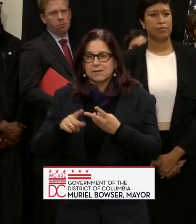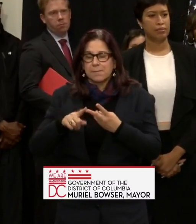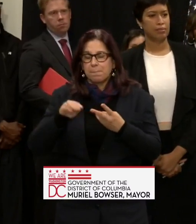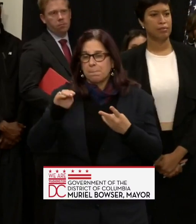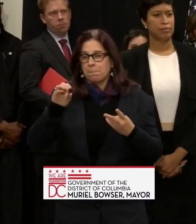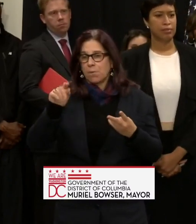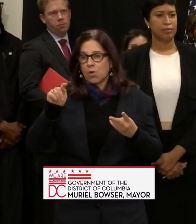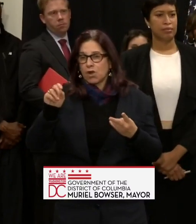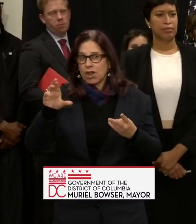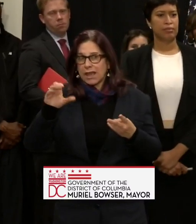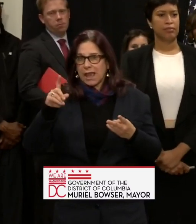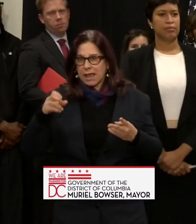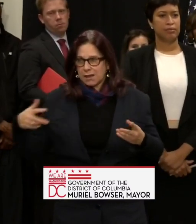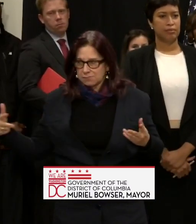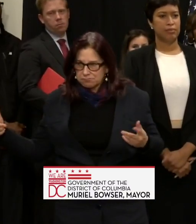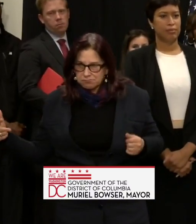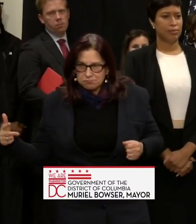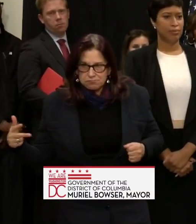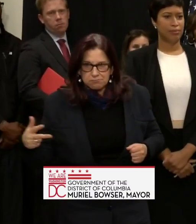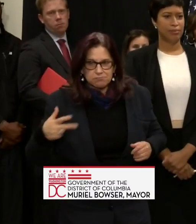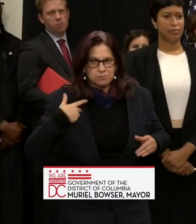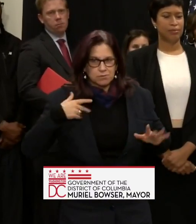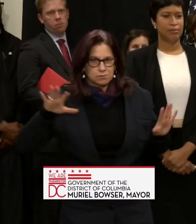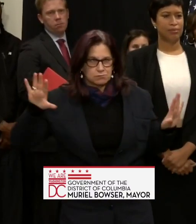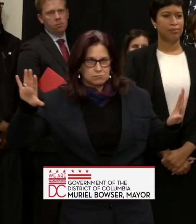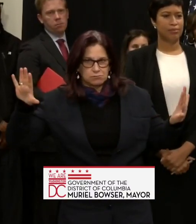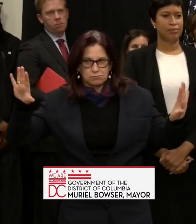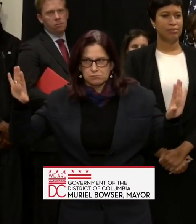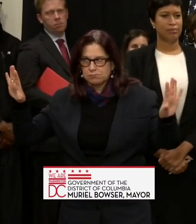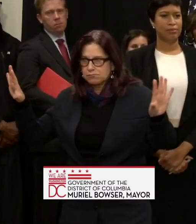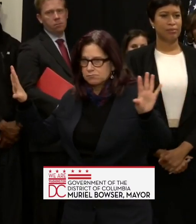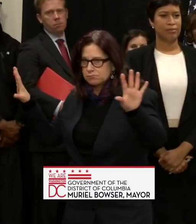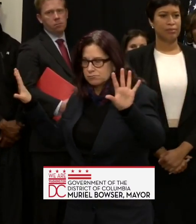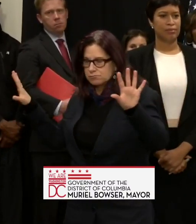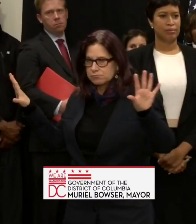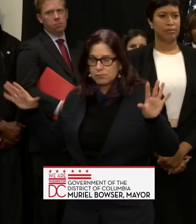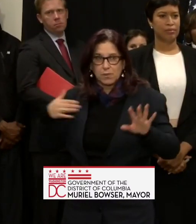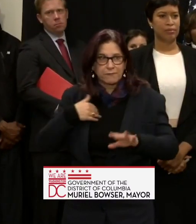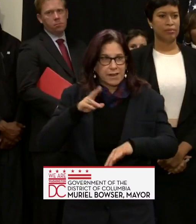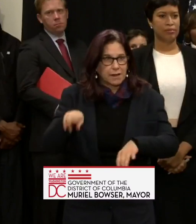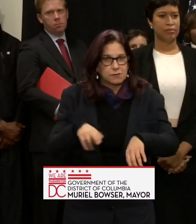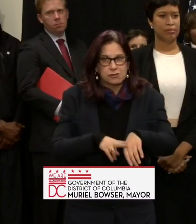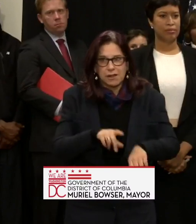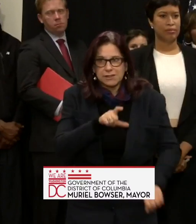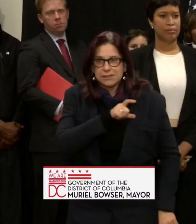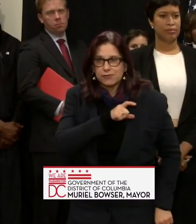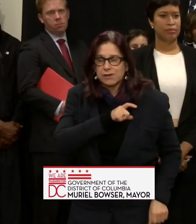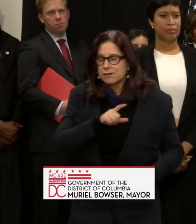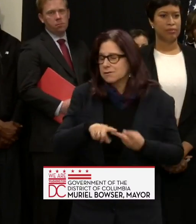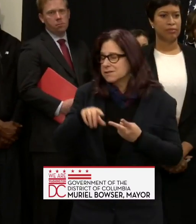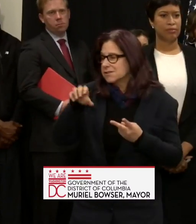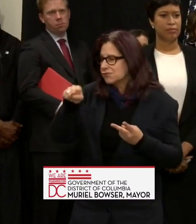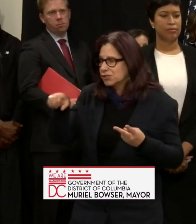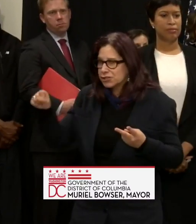GUARDSMEN AND SECRET SERVICE AND HOMELAND SECURITY INVESTIGATION AGENTS AS WELL AS A NUMBER OF PHYSICAL BARRIERS AND THEN